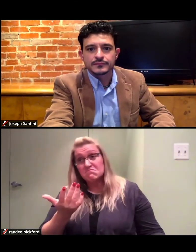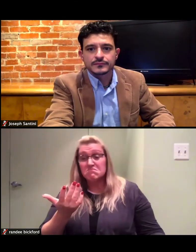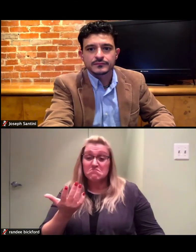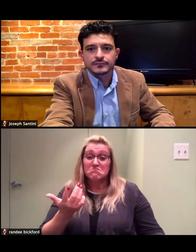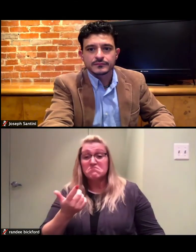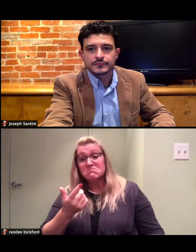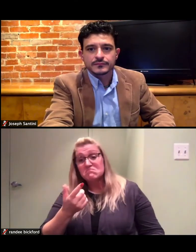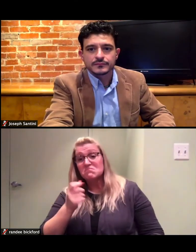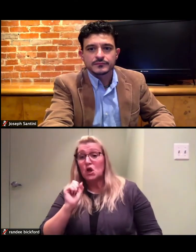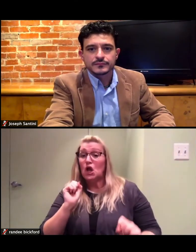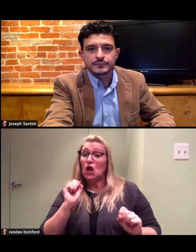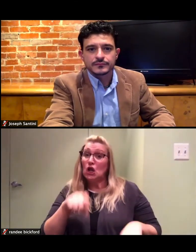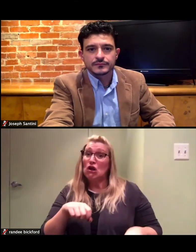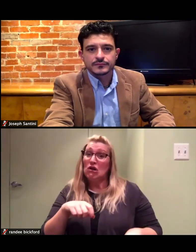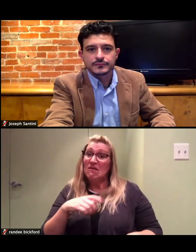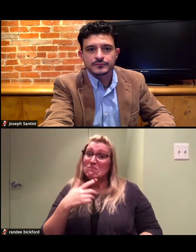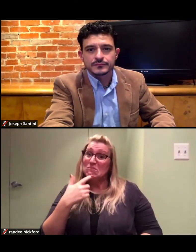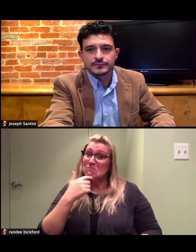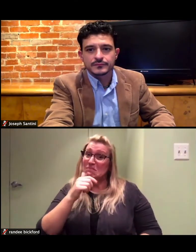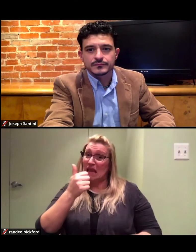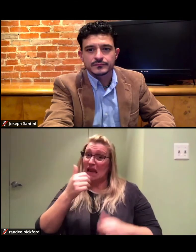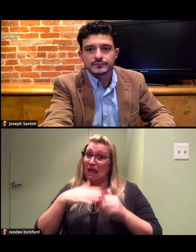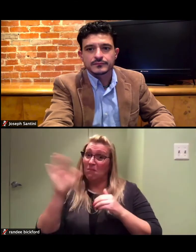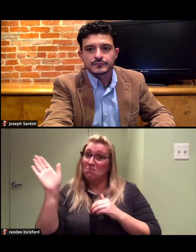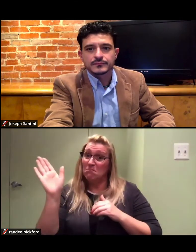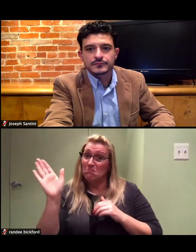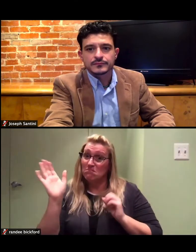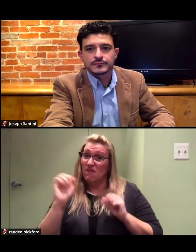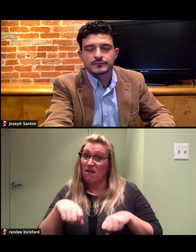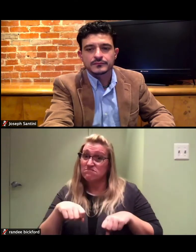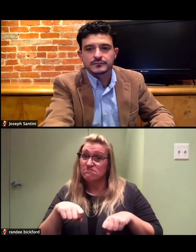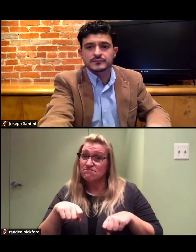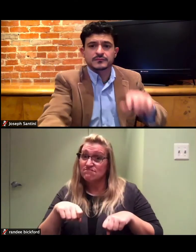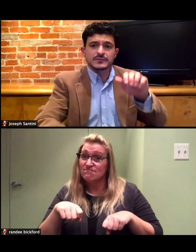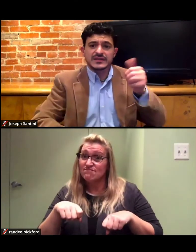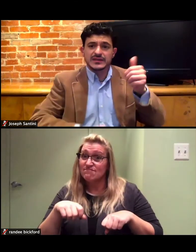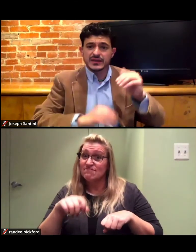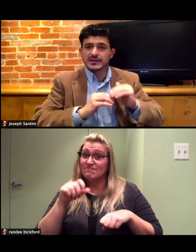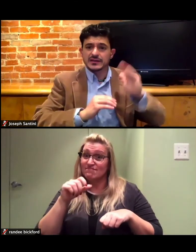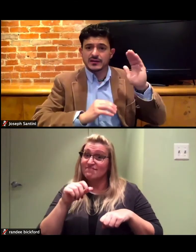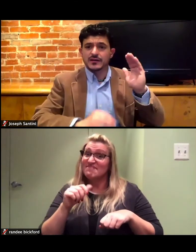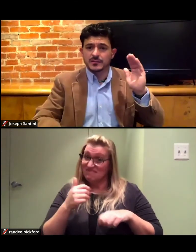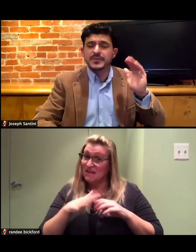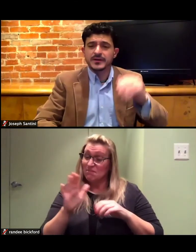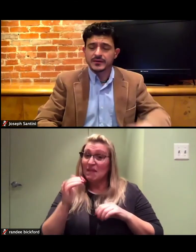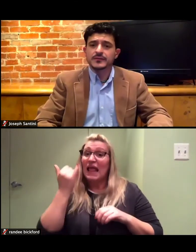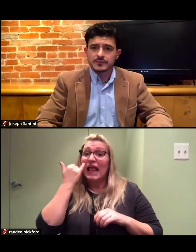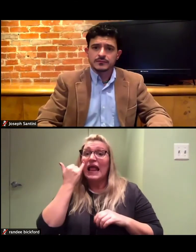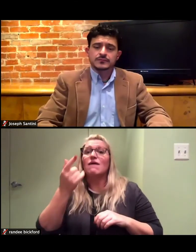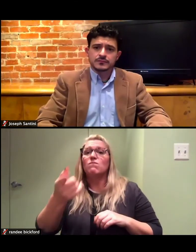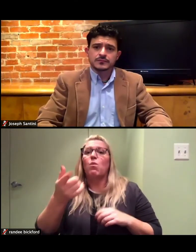I would say they start young and they build on those skills, but they could, over the age of 10.